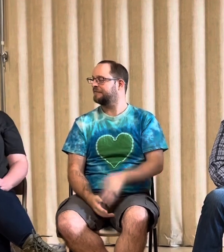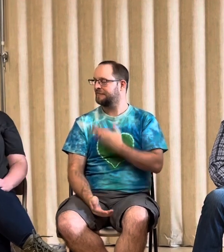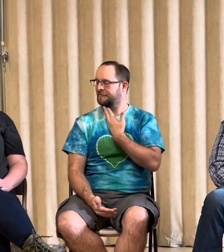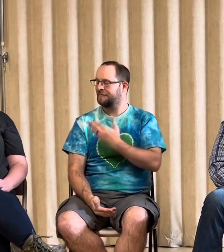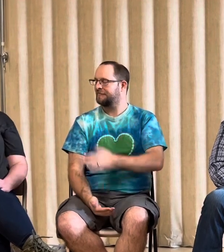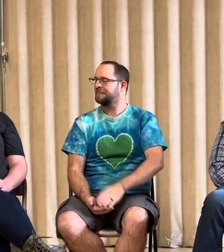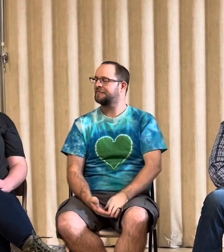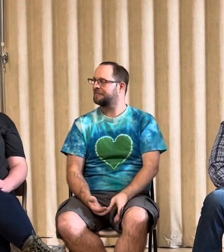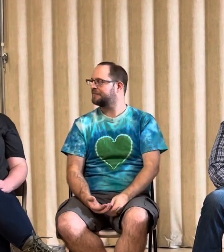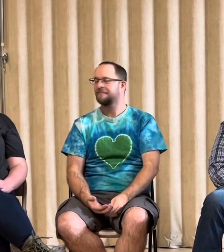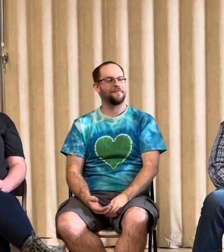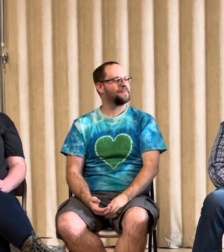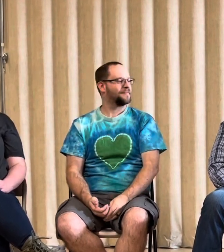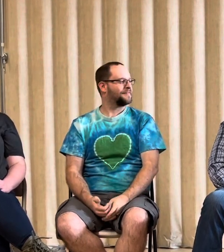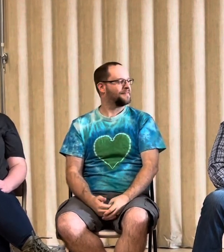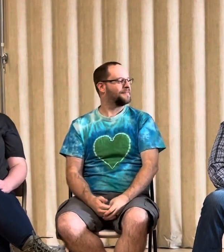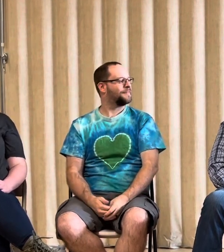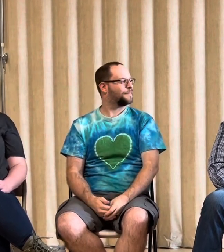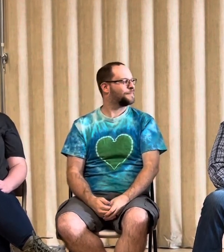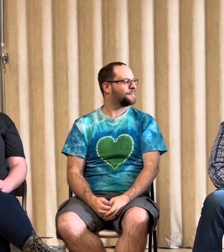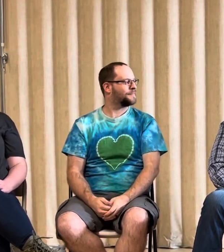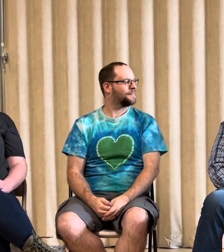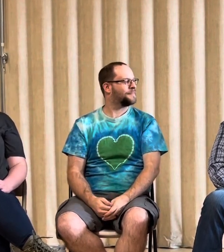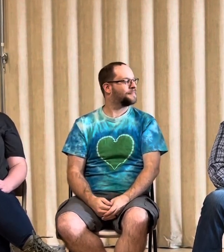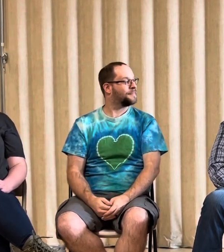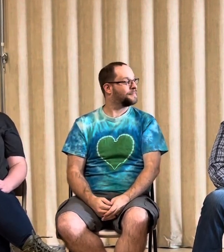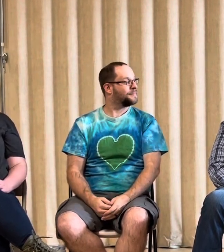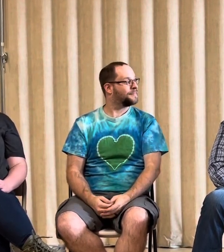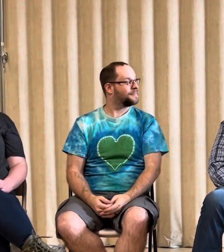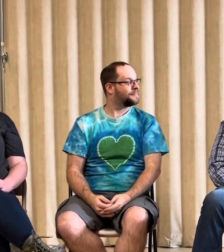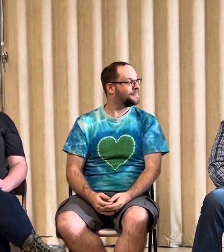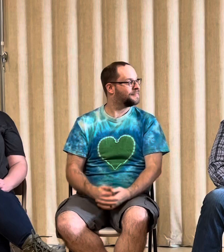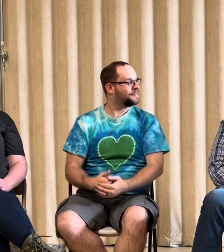You can wish, or hope, or contemplate a thing you'd like to do.